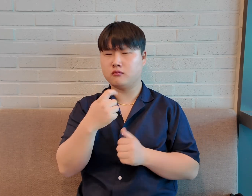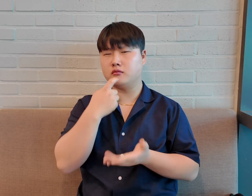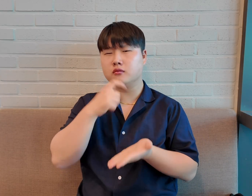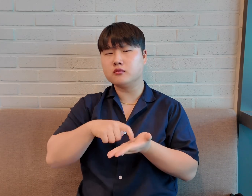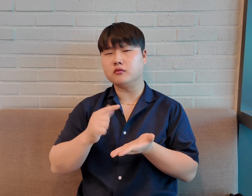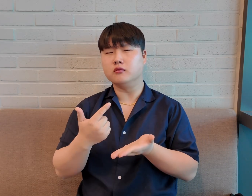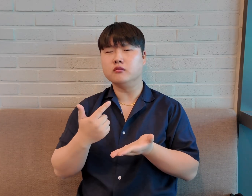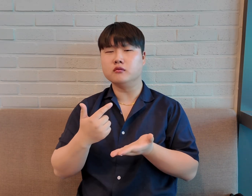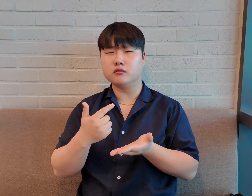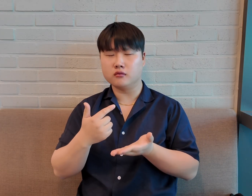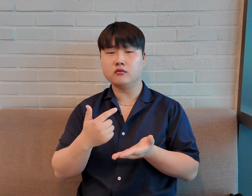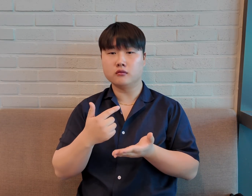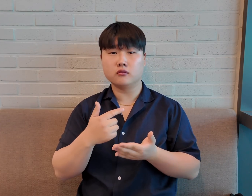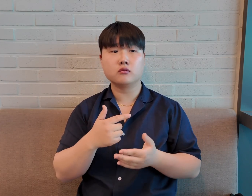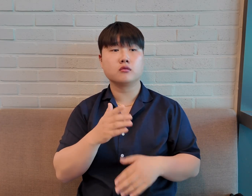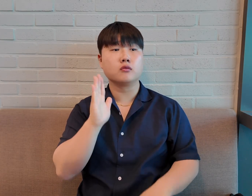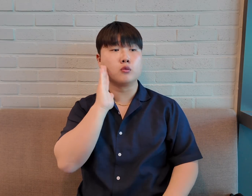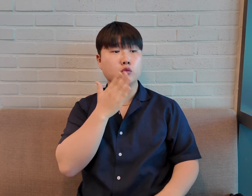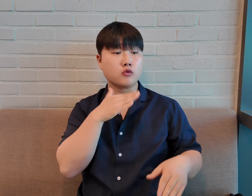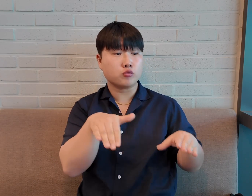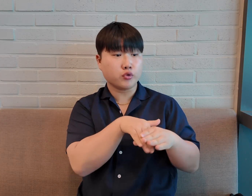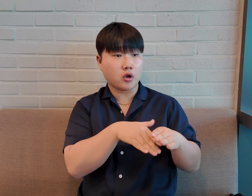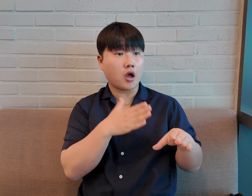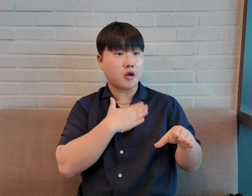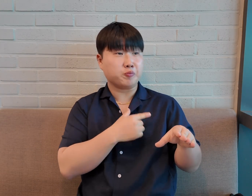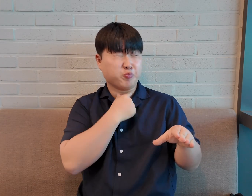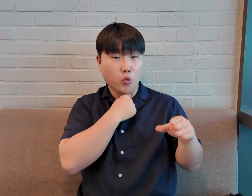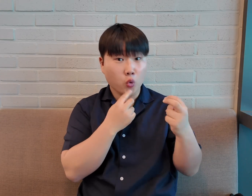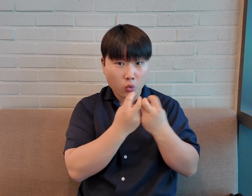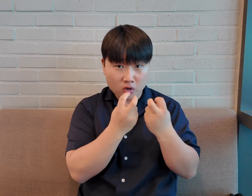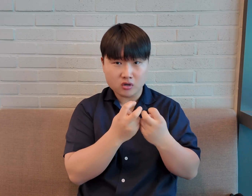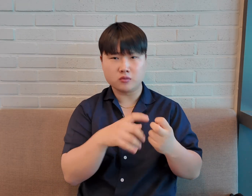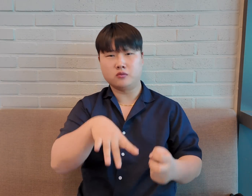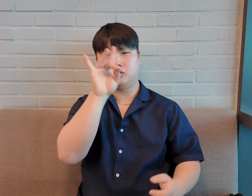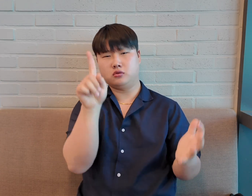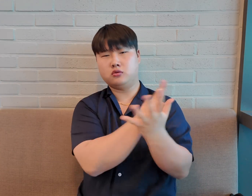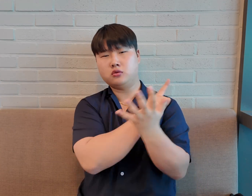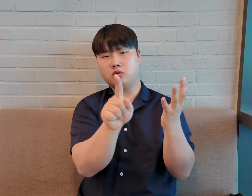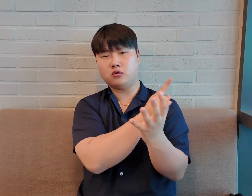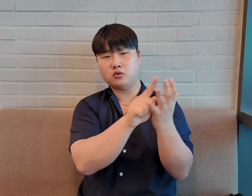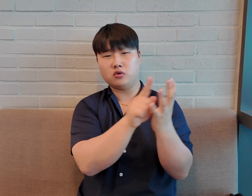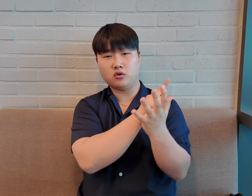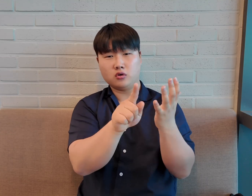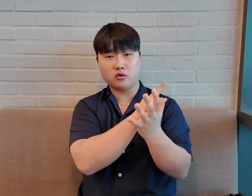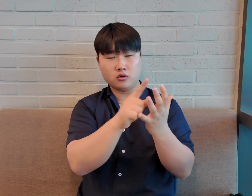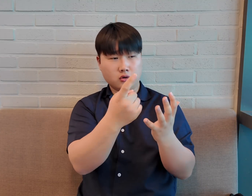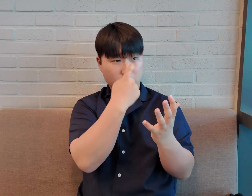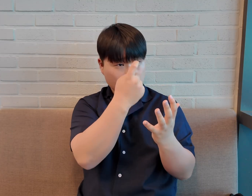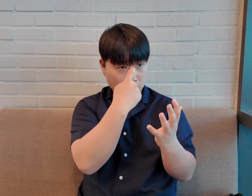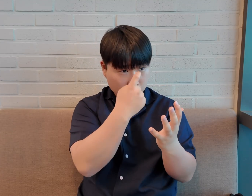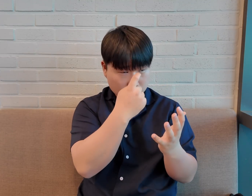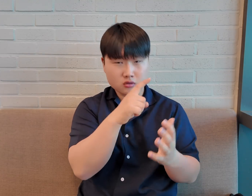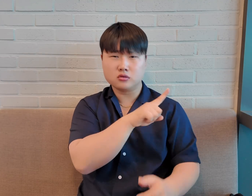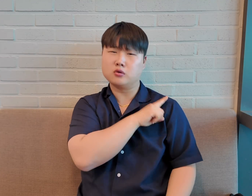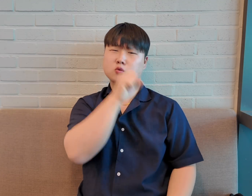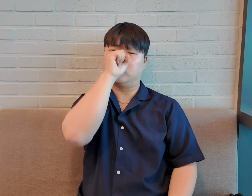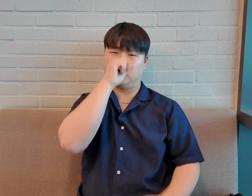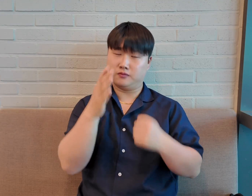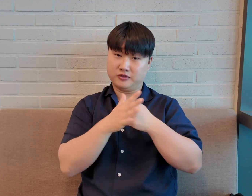It's not easy. If you want to know Deaf culture, you have to hang out with Deaf people first. Learning naturally is the best.